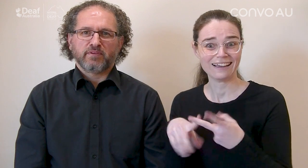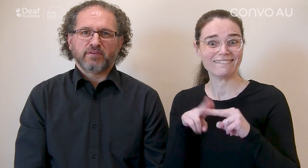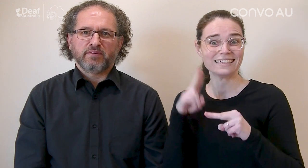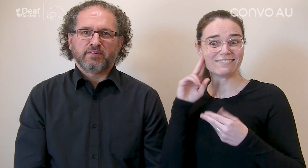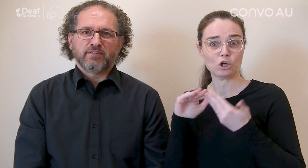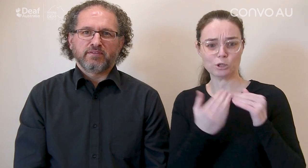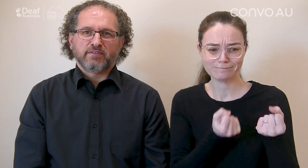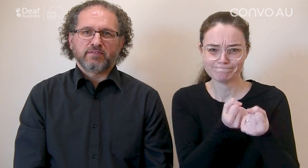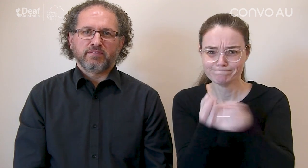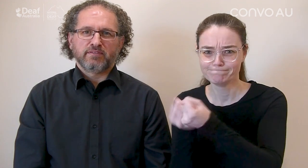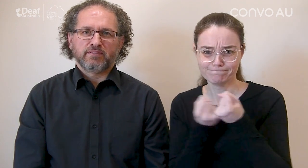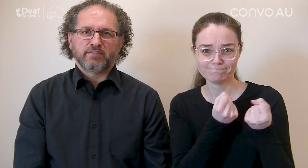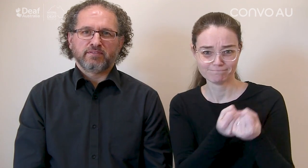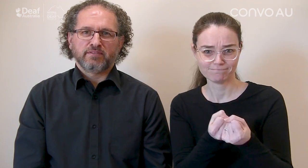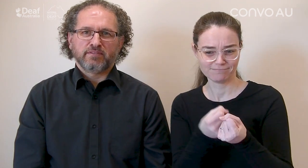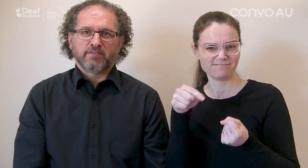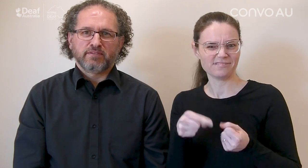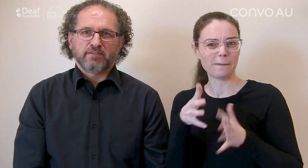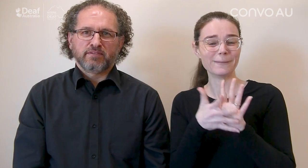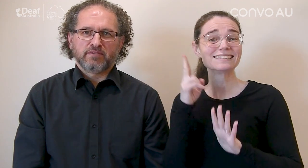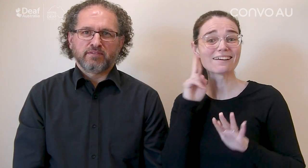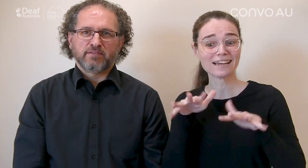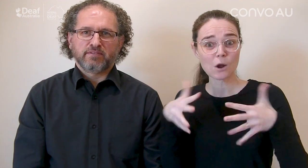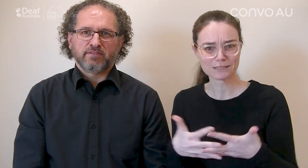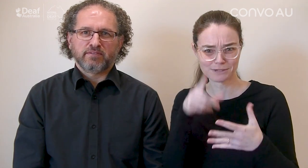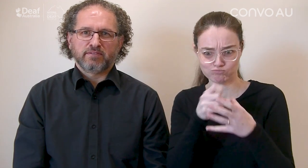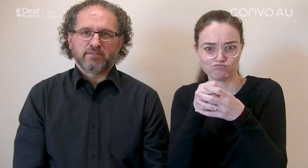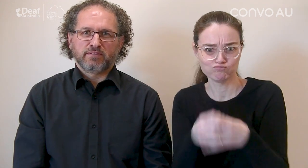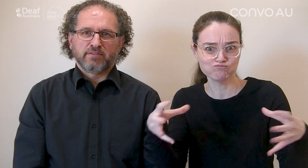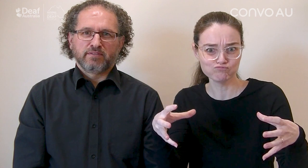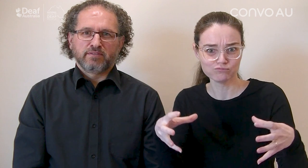if the Deaf community supports one another. That’s what makes the Deaf ecosystem grow.